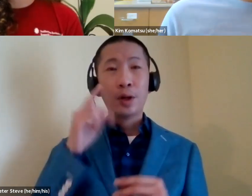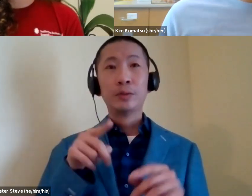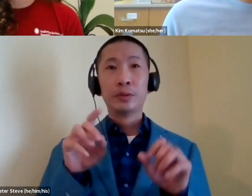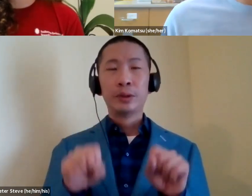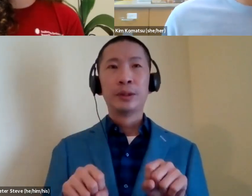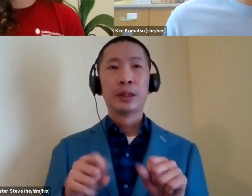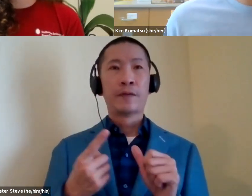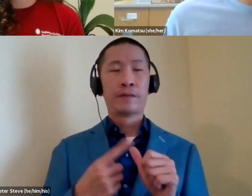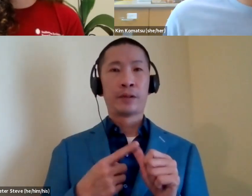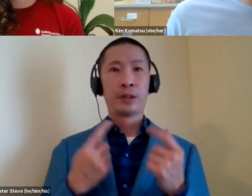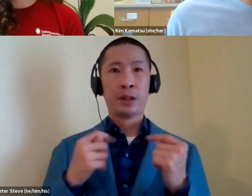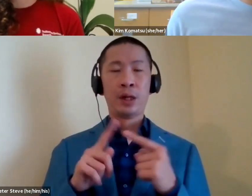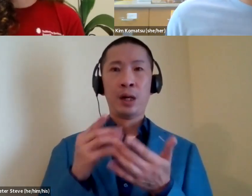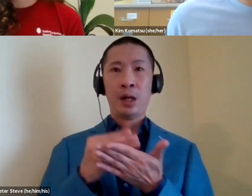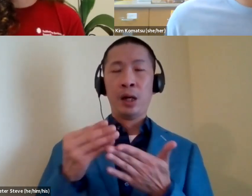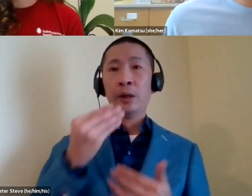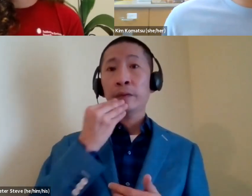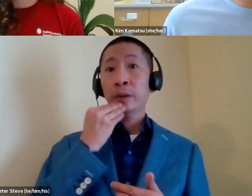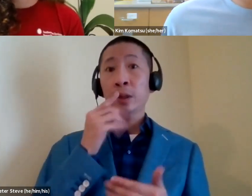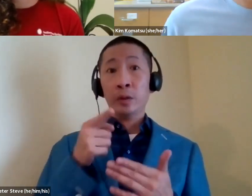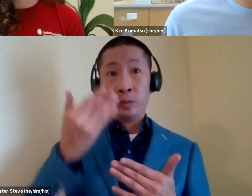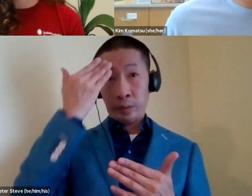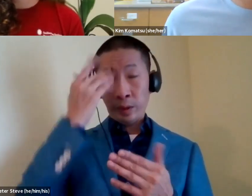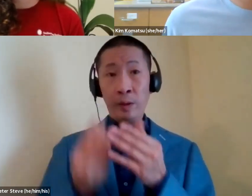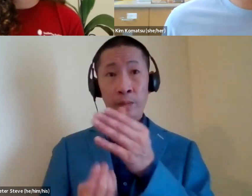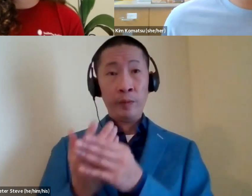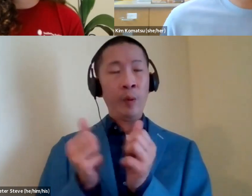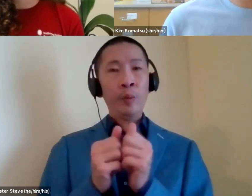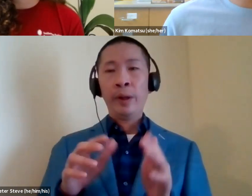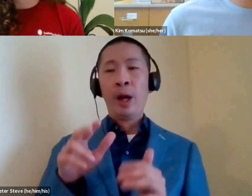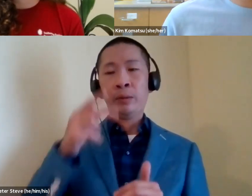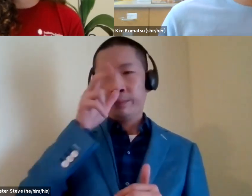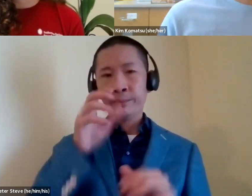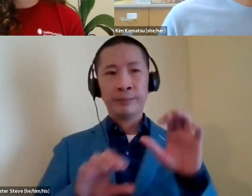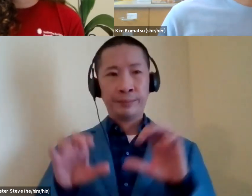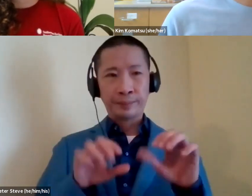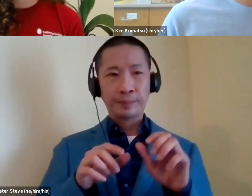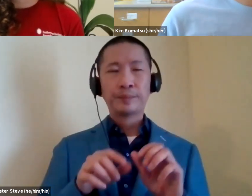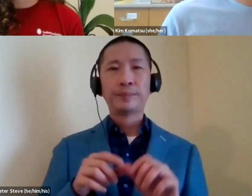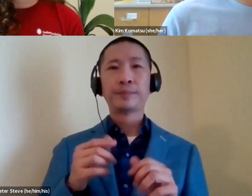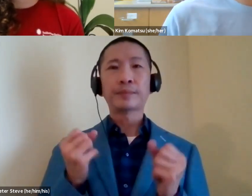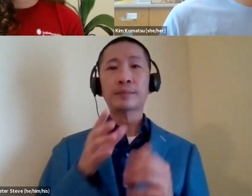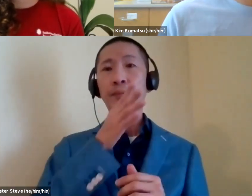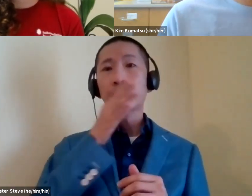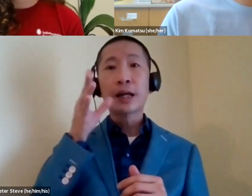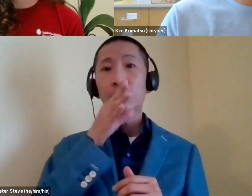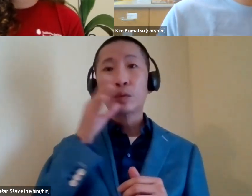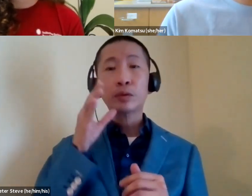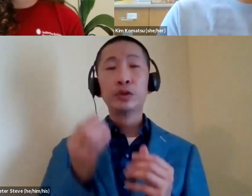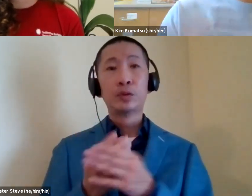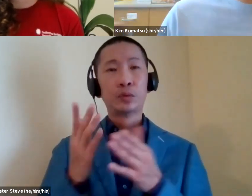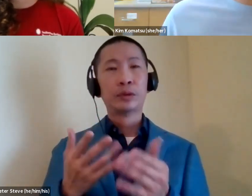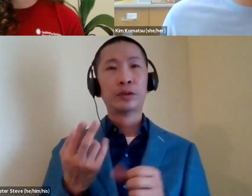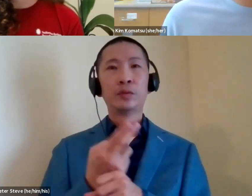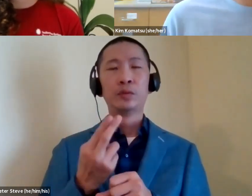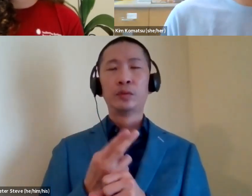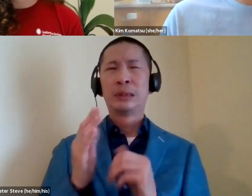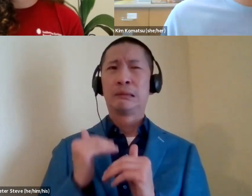Kim Komatsu (she/her): First of all, try and purchase food that you know, has been grown without pesticides lots of agricultural growers are applying way too much pesticides.